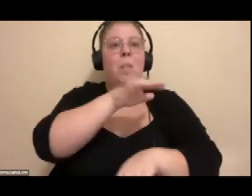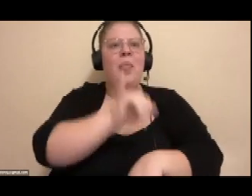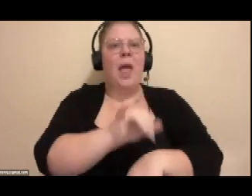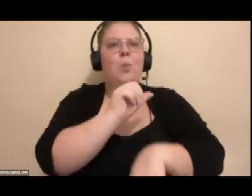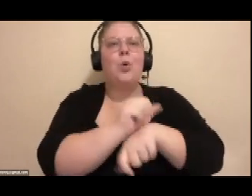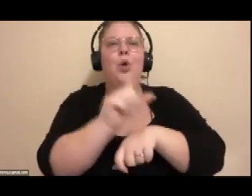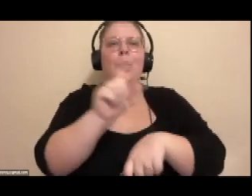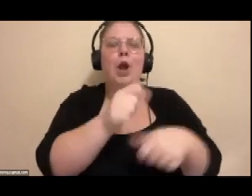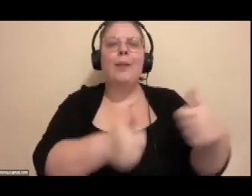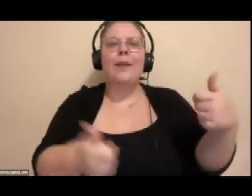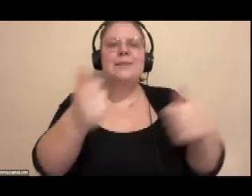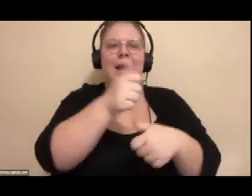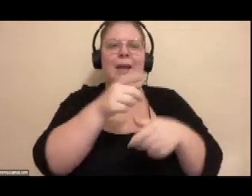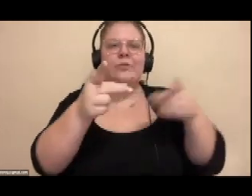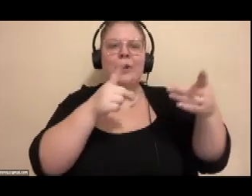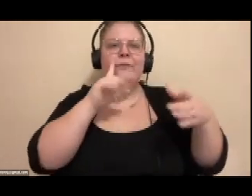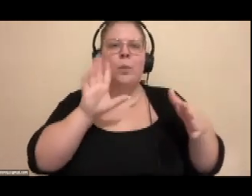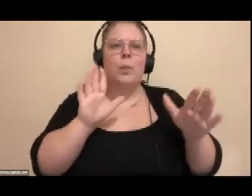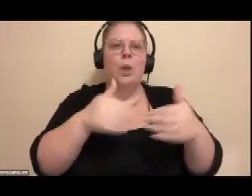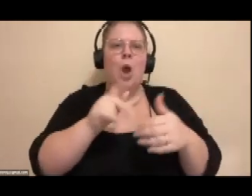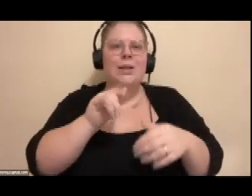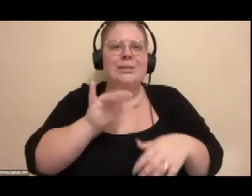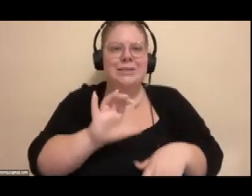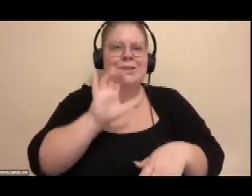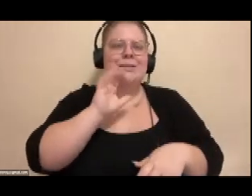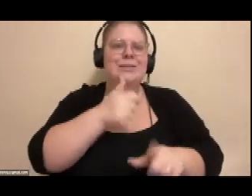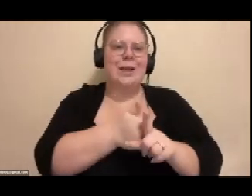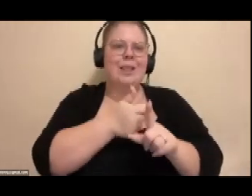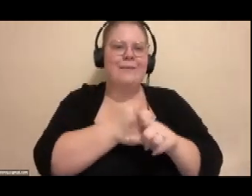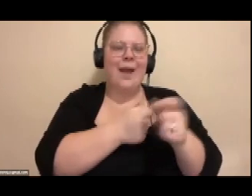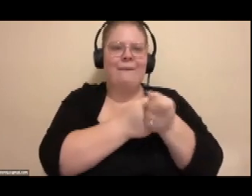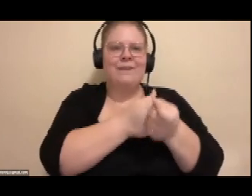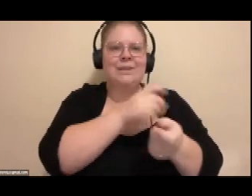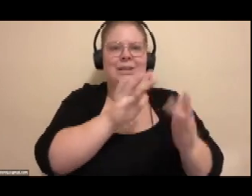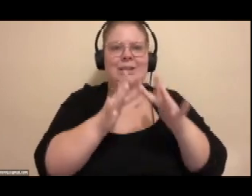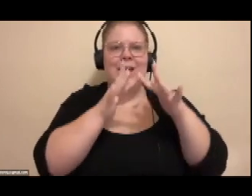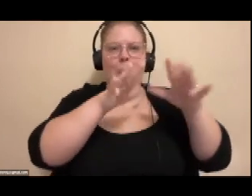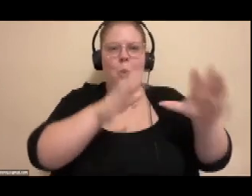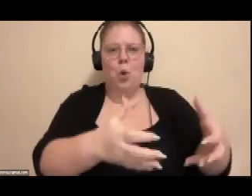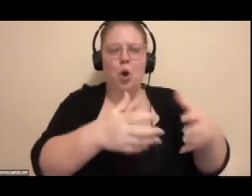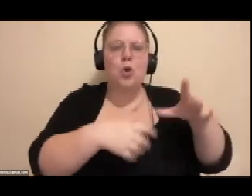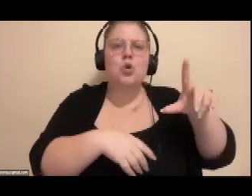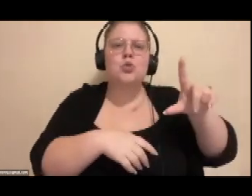the Autistic Self Advocacy Network 2006-2016